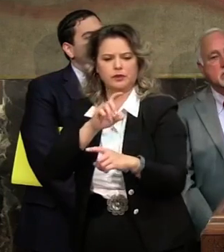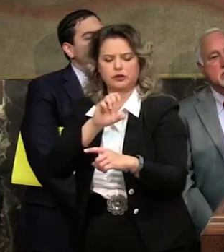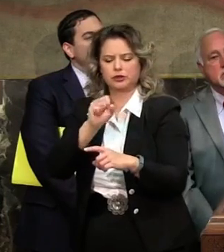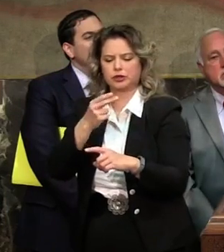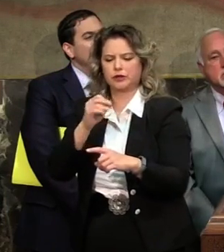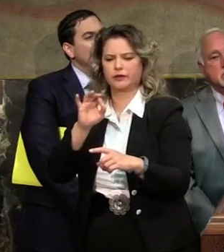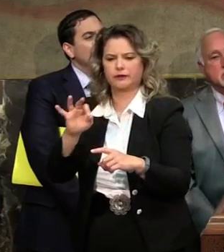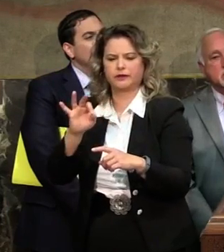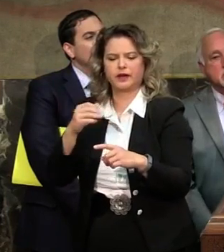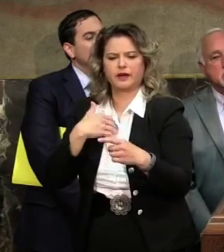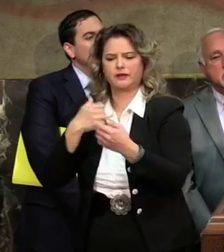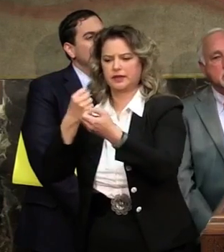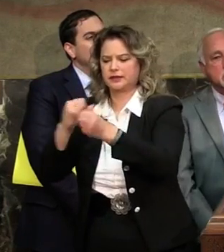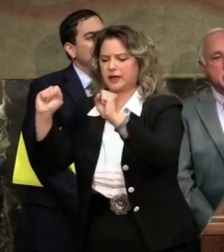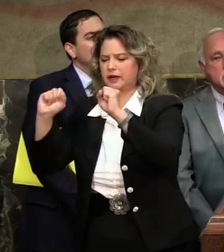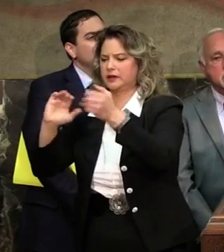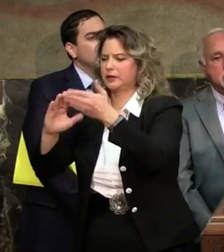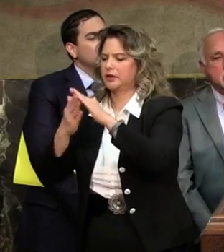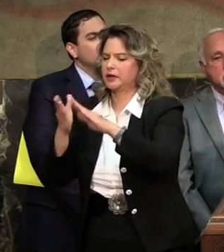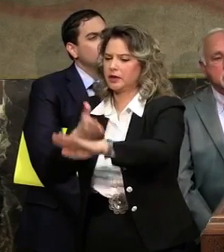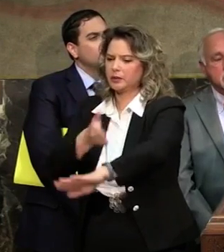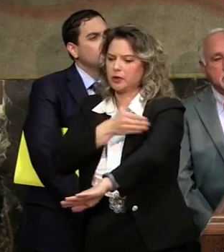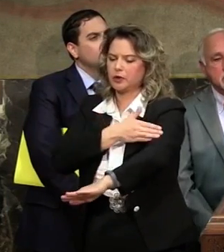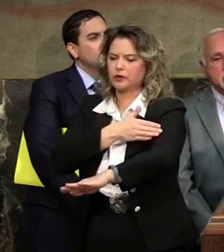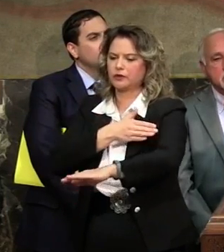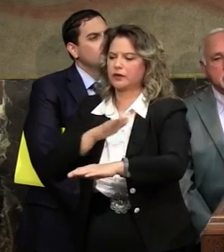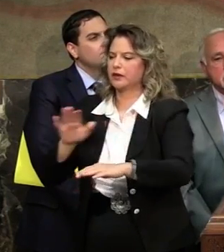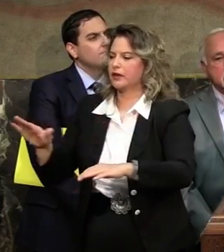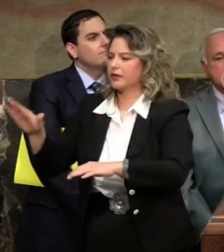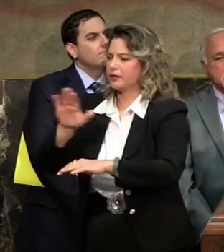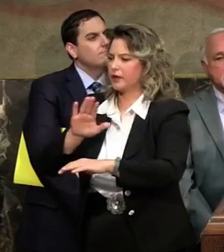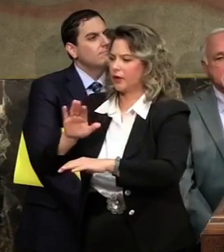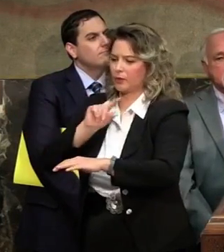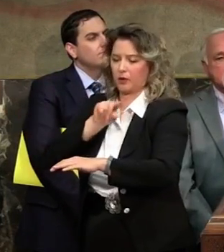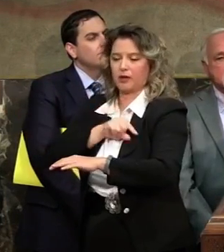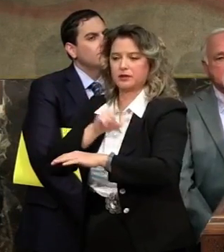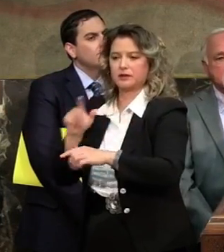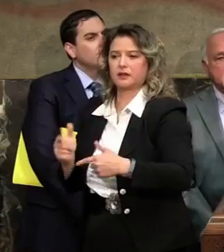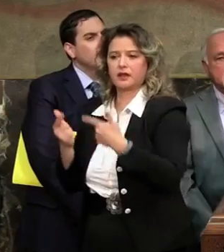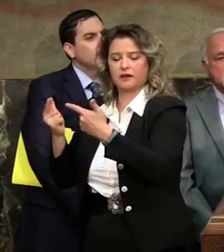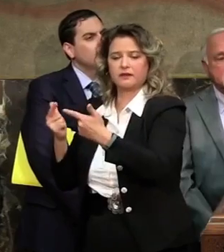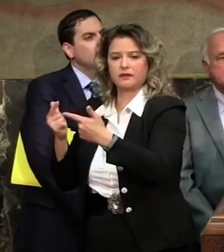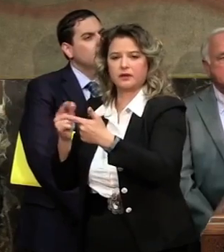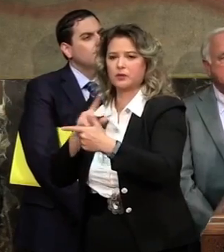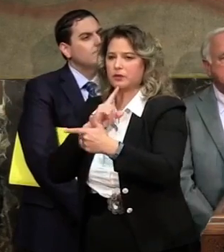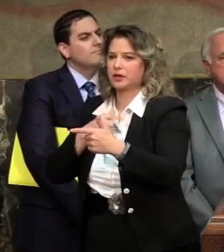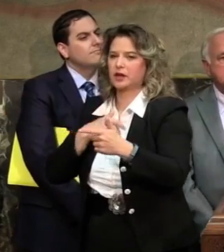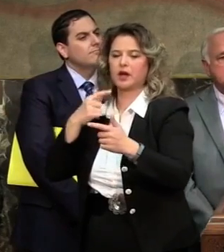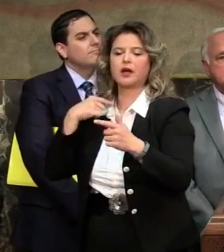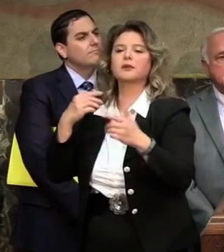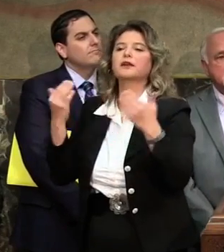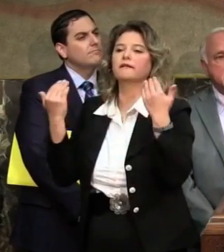improve the quality of life of the people that we serve I am convinced that the initiatives that